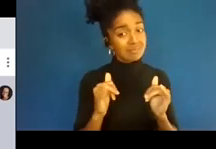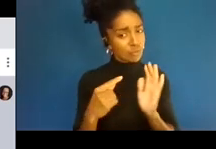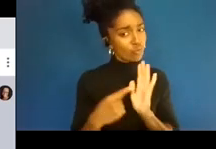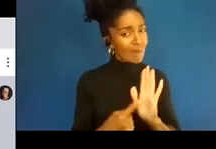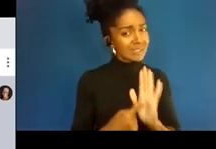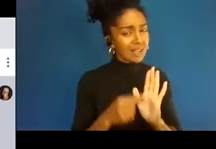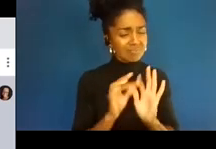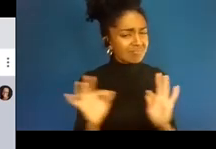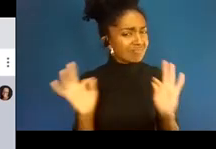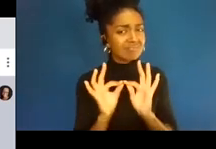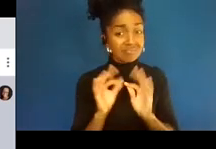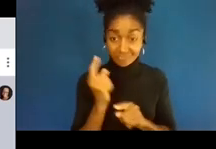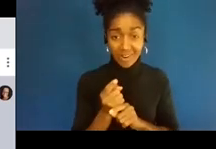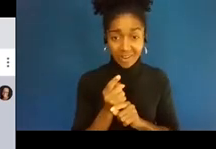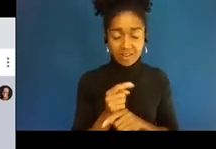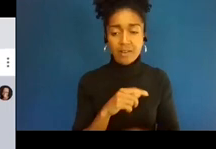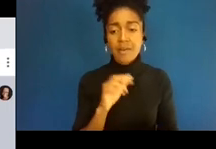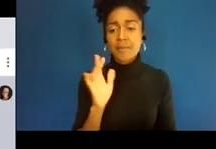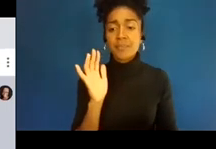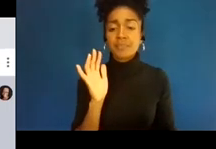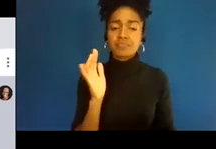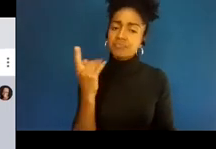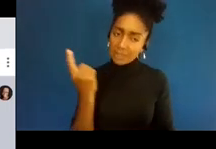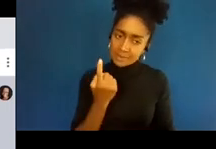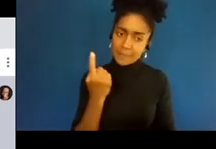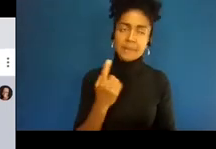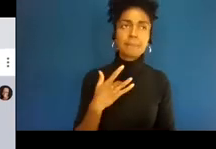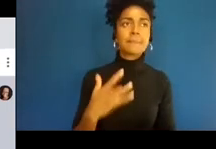There's something that happens when you walk in